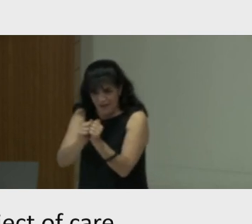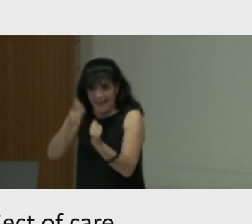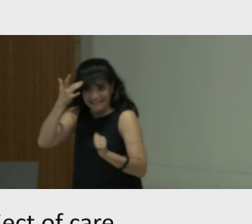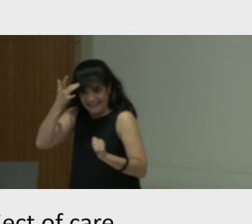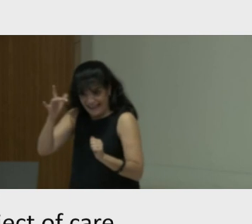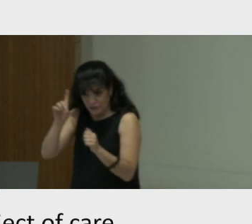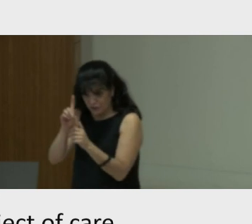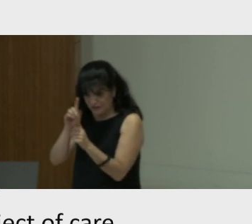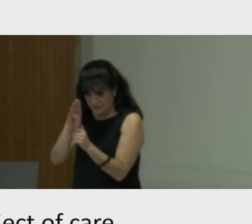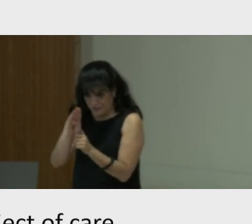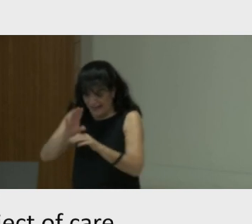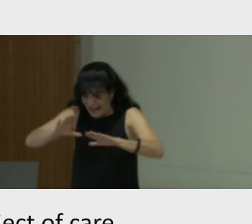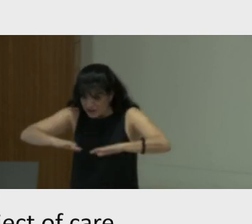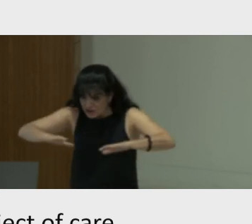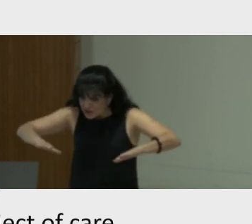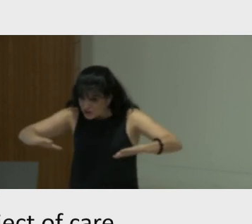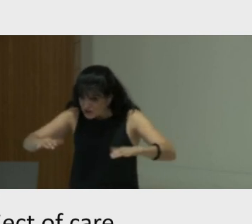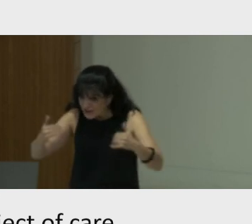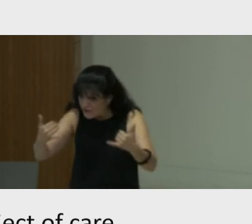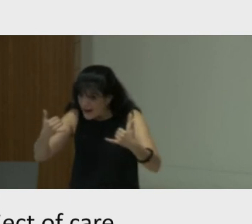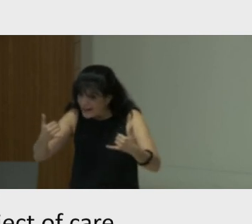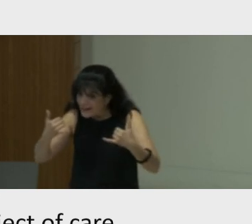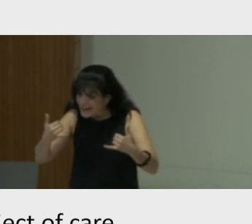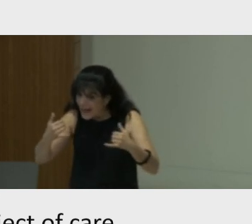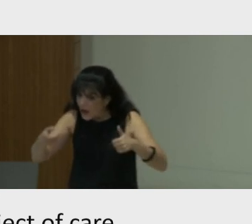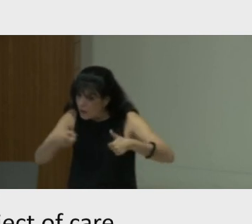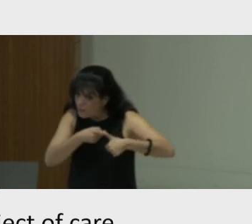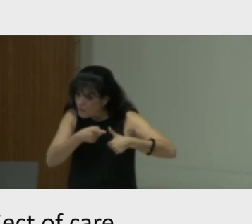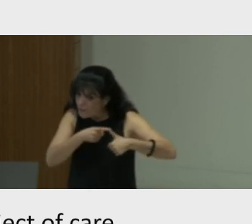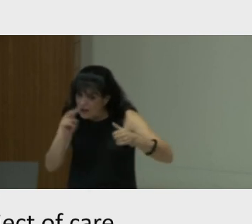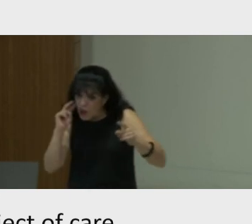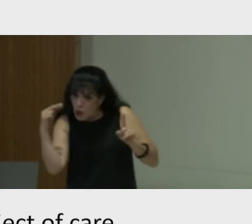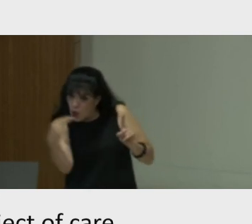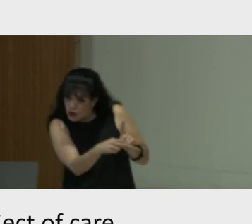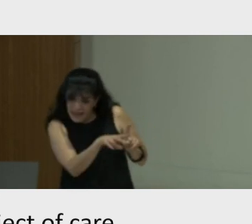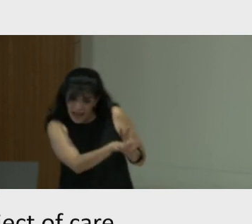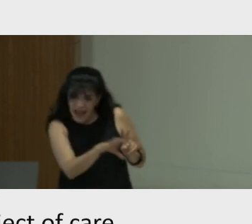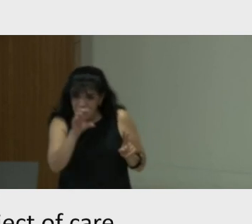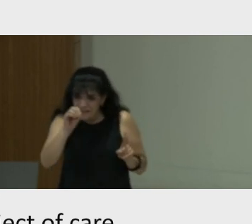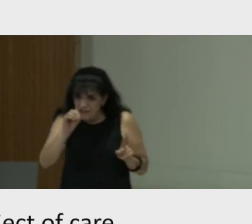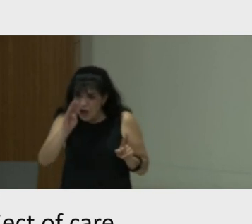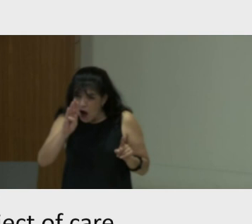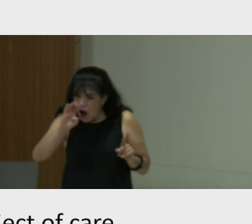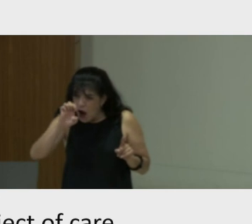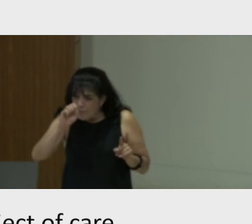as well as children, are currently regarded primarily as objects of care.